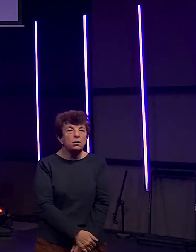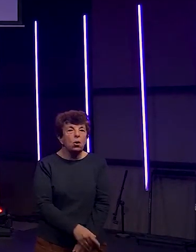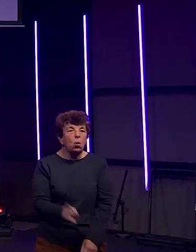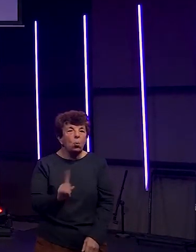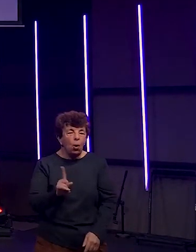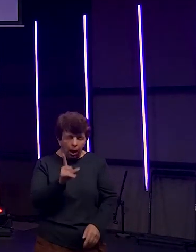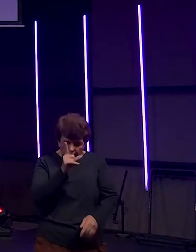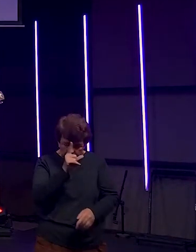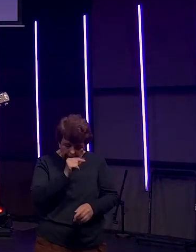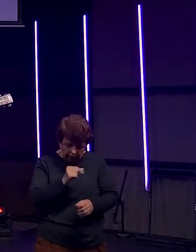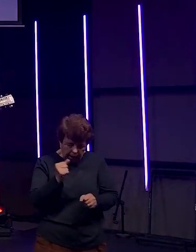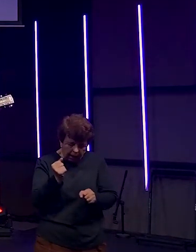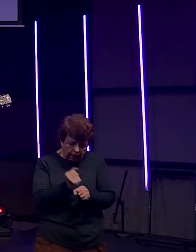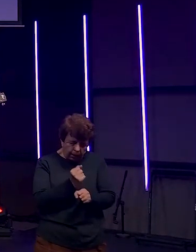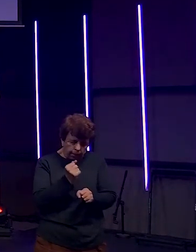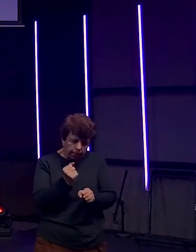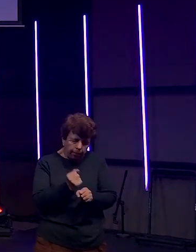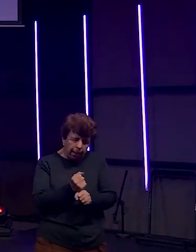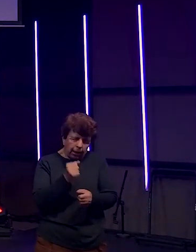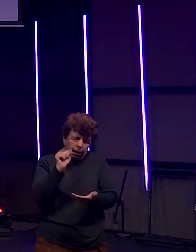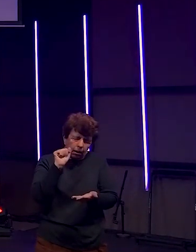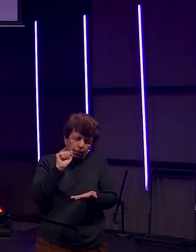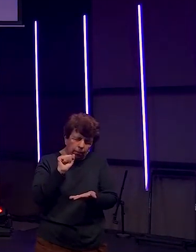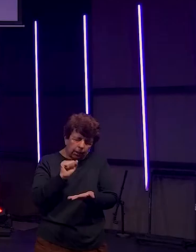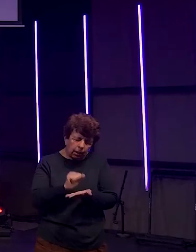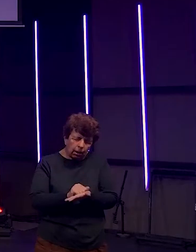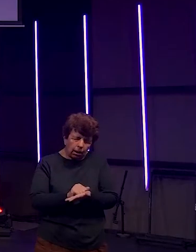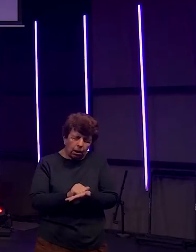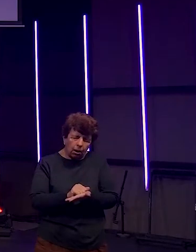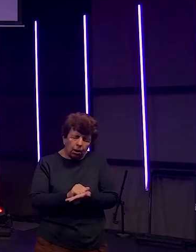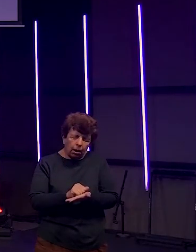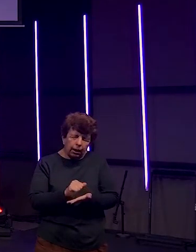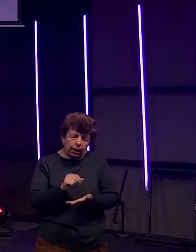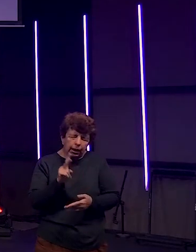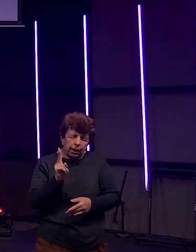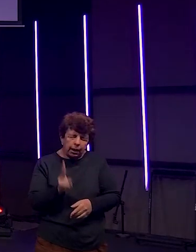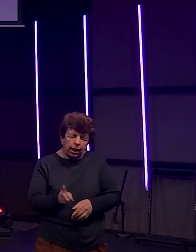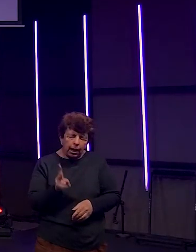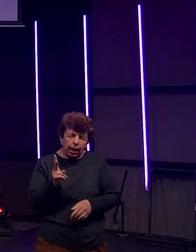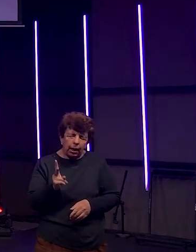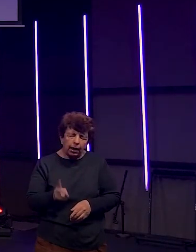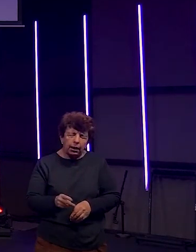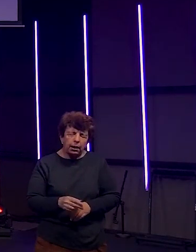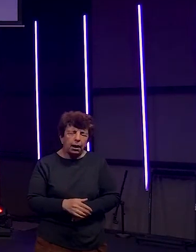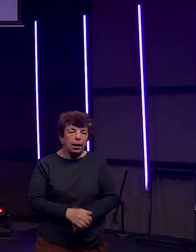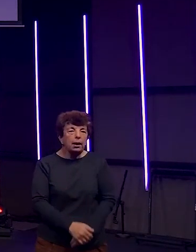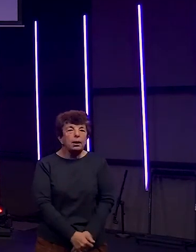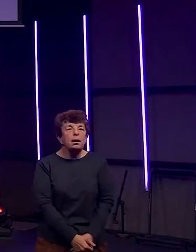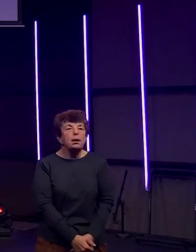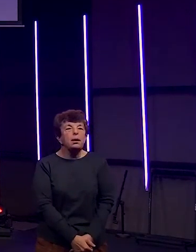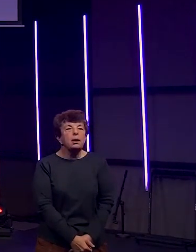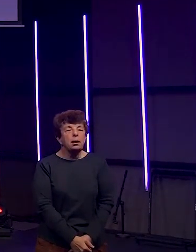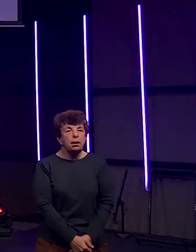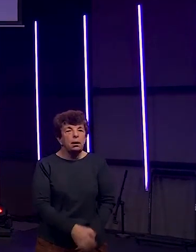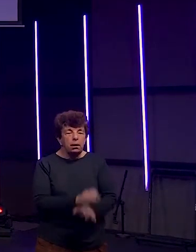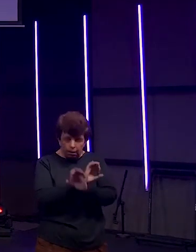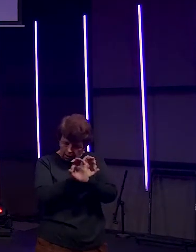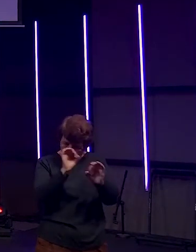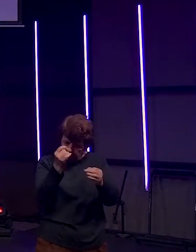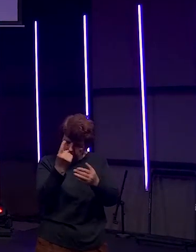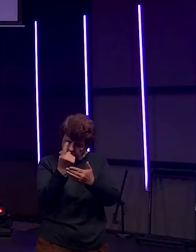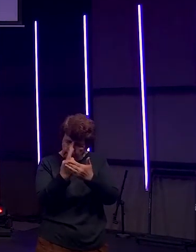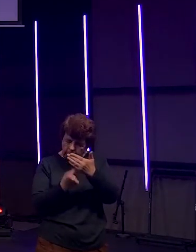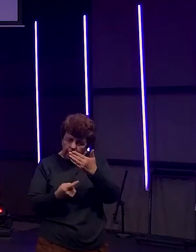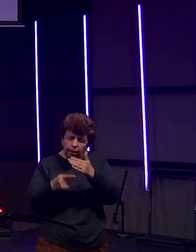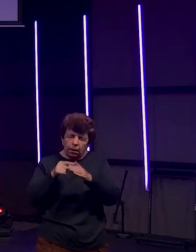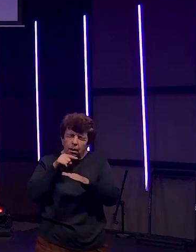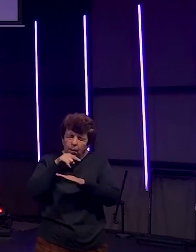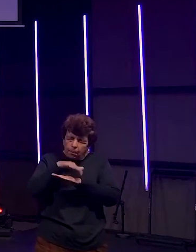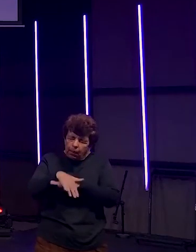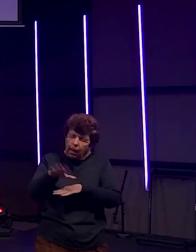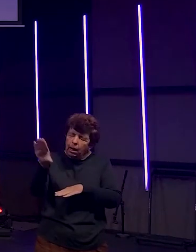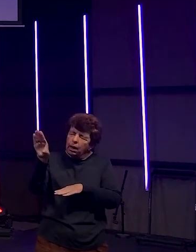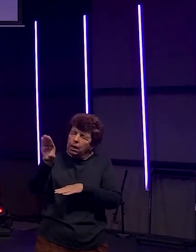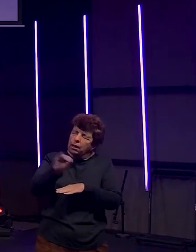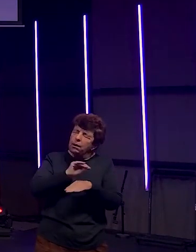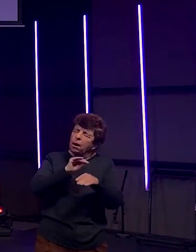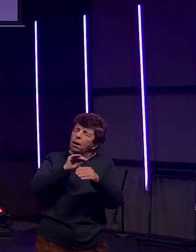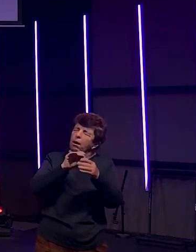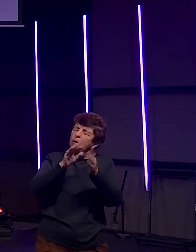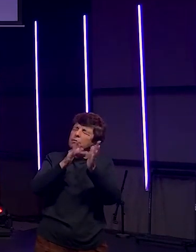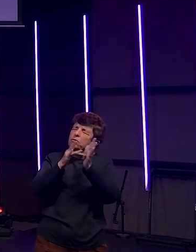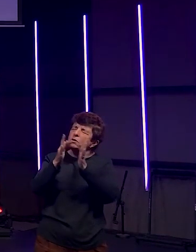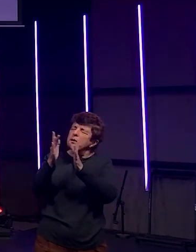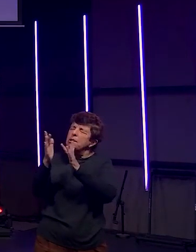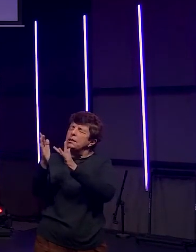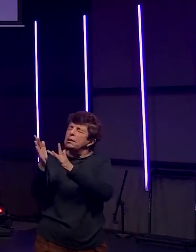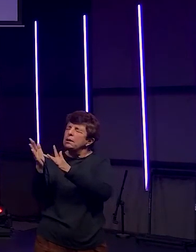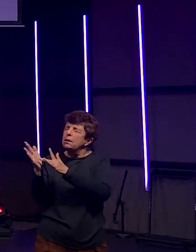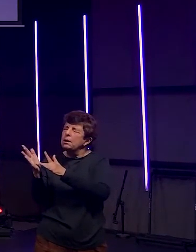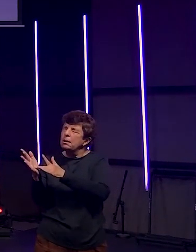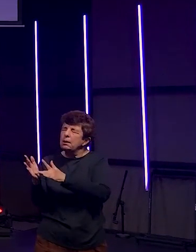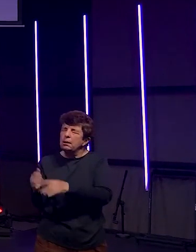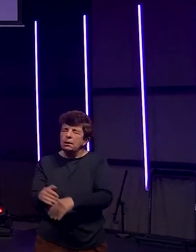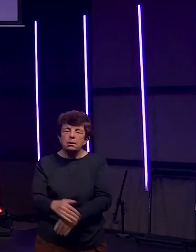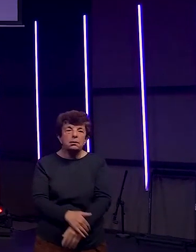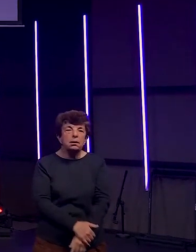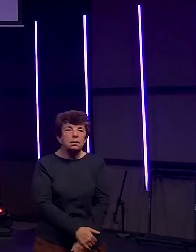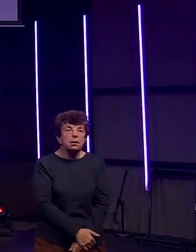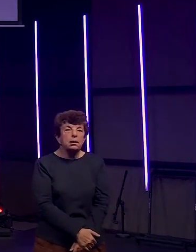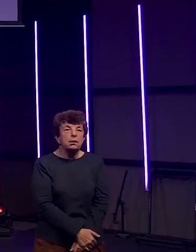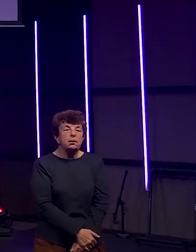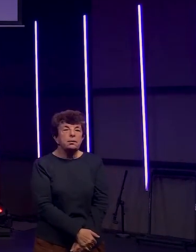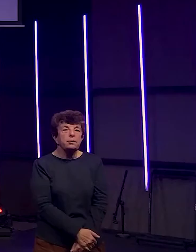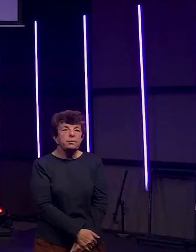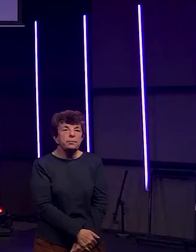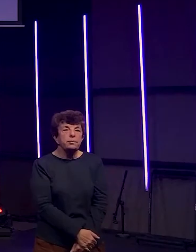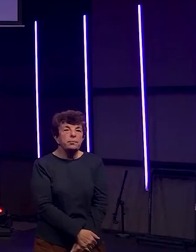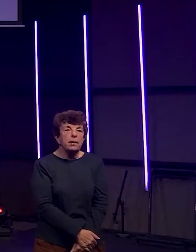What can make me whole again? Nothing but the blood of Jesus